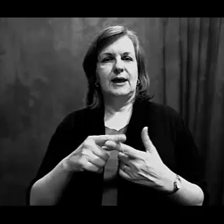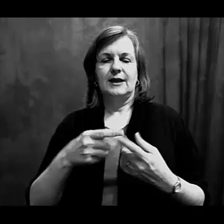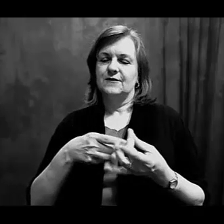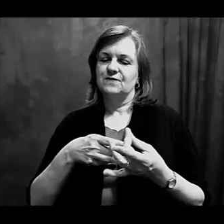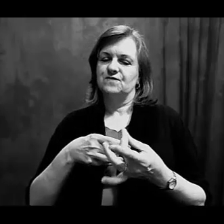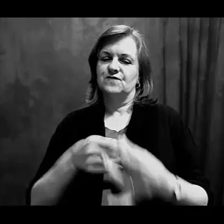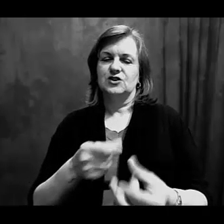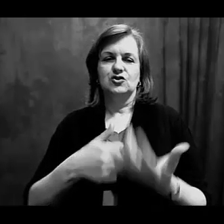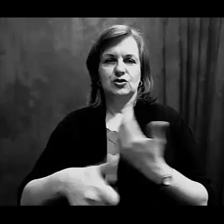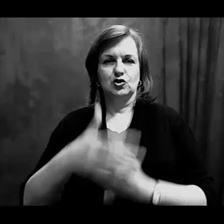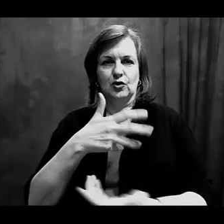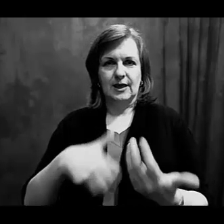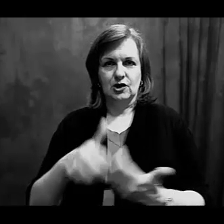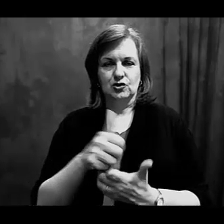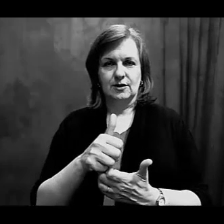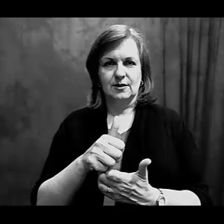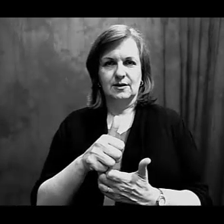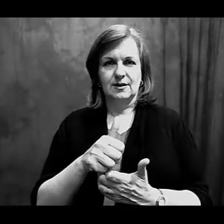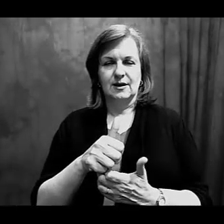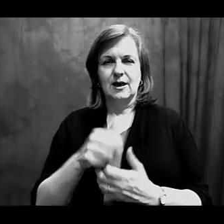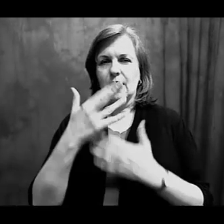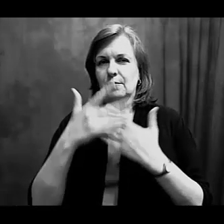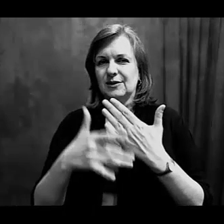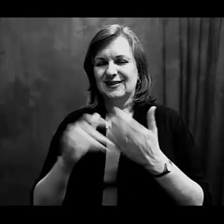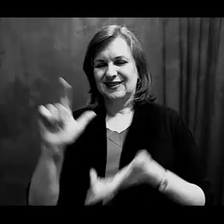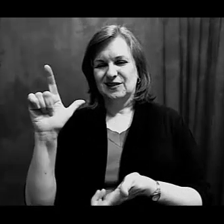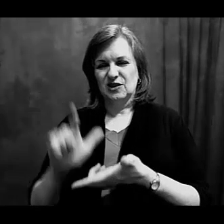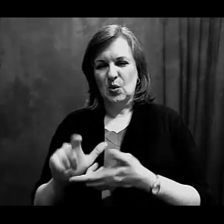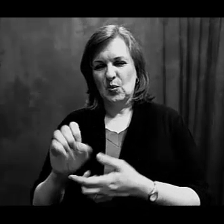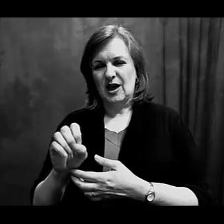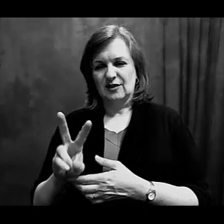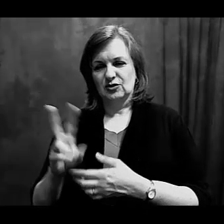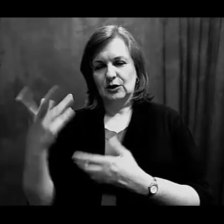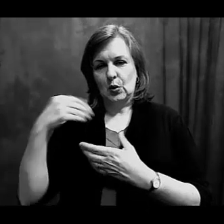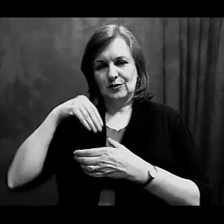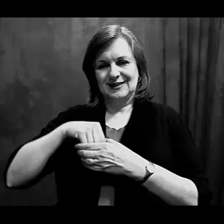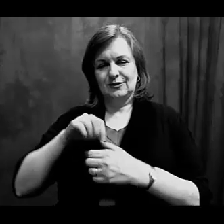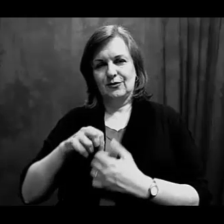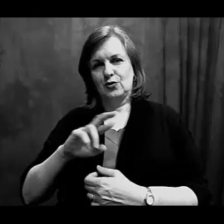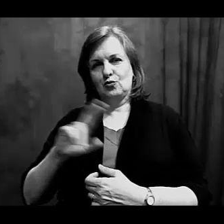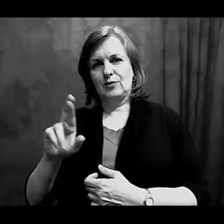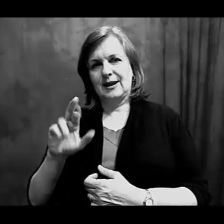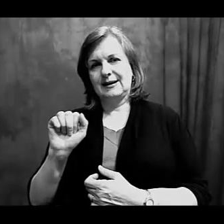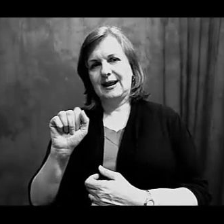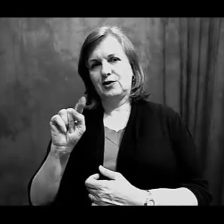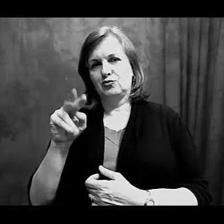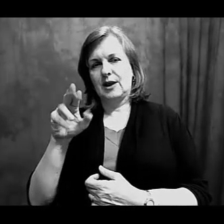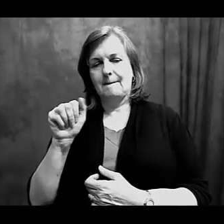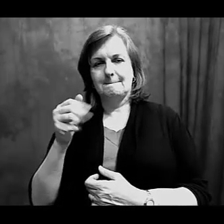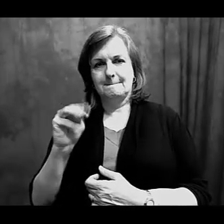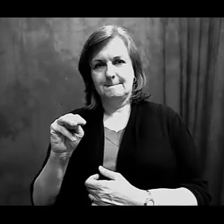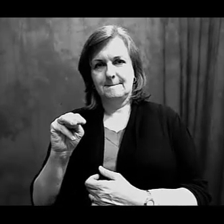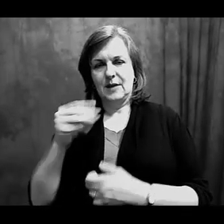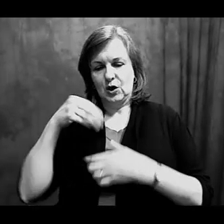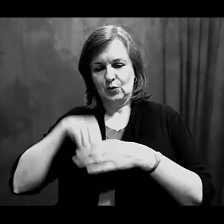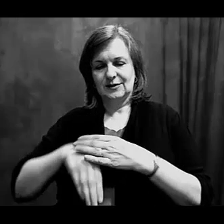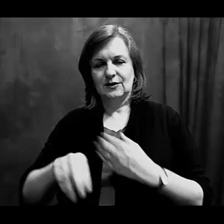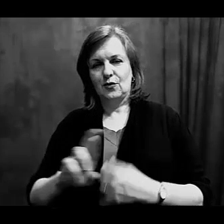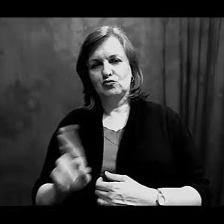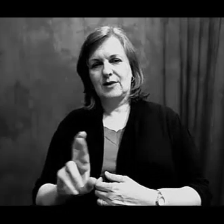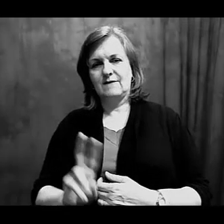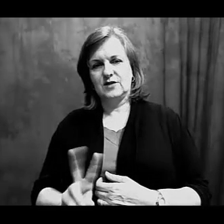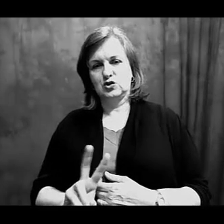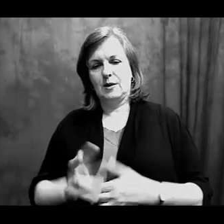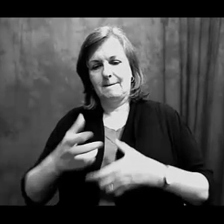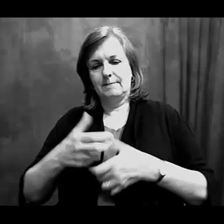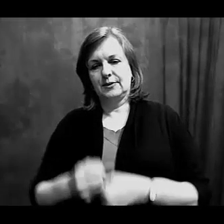we bring in deoxygenated blood from the body into the right atrium it moves to the right ventricle gets pumped the lungs